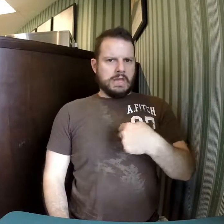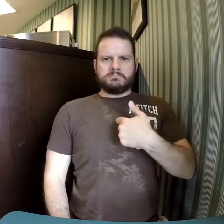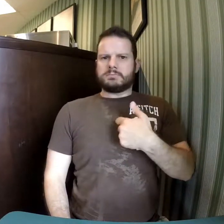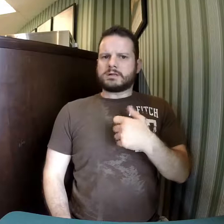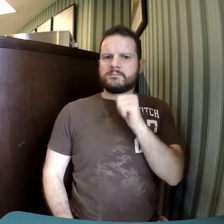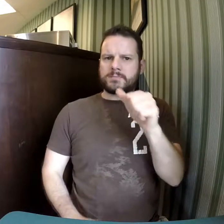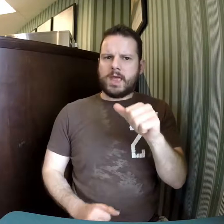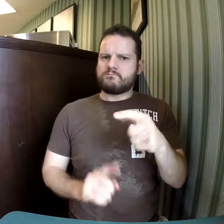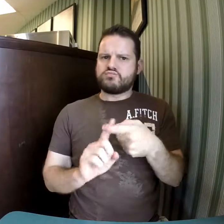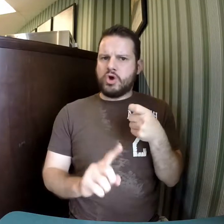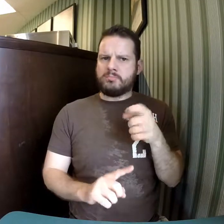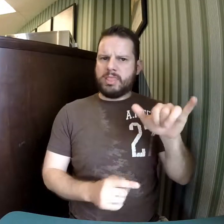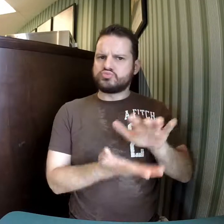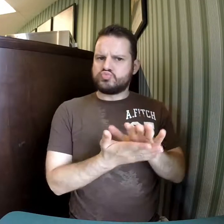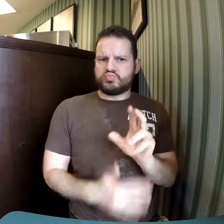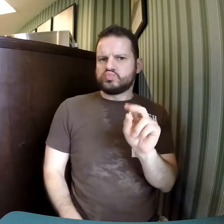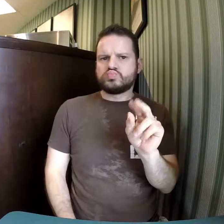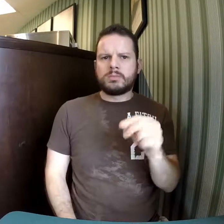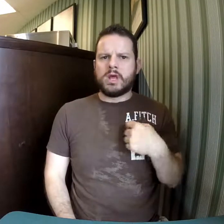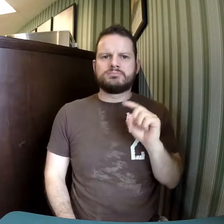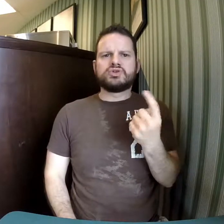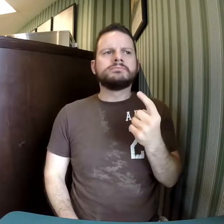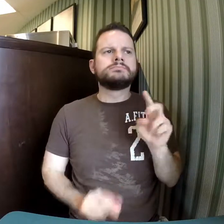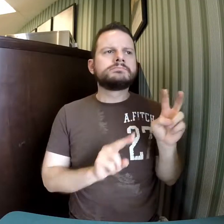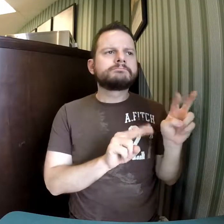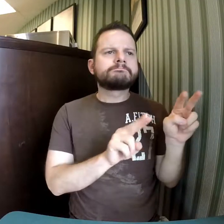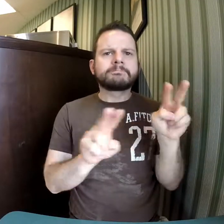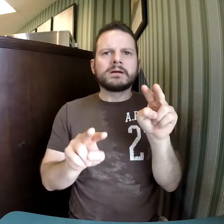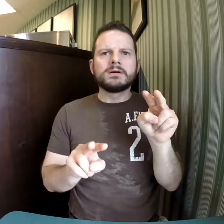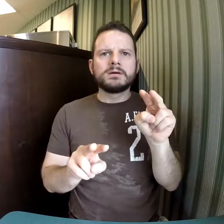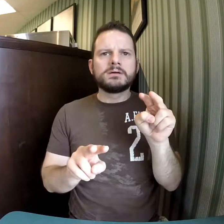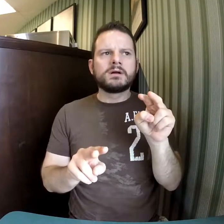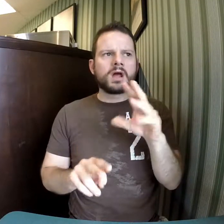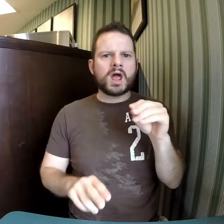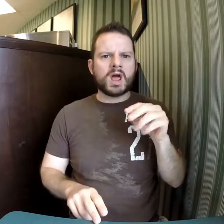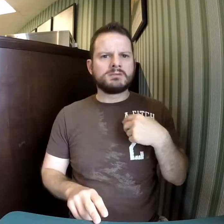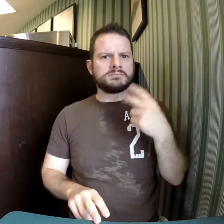By the way, I didn't graduate from this school, I was just looking at the school and